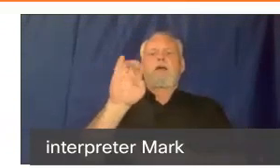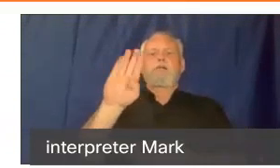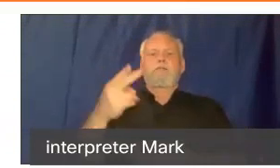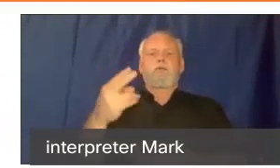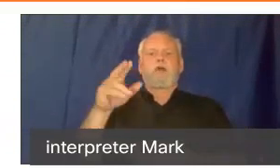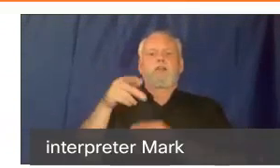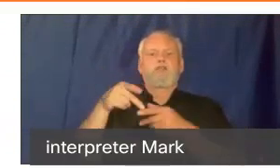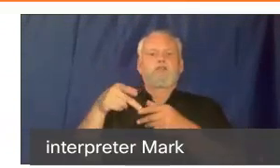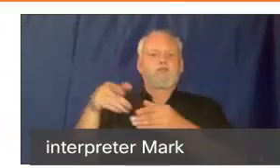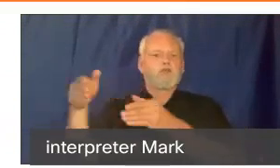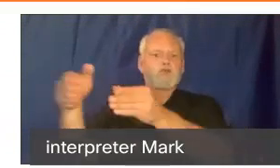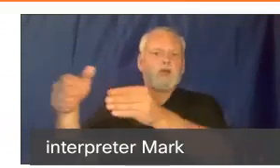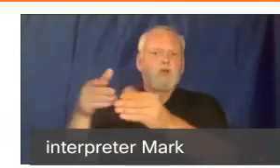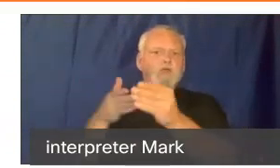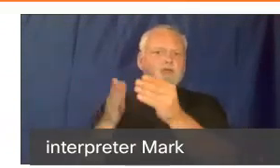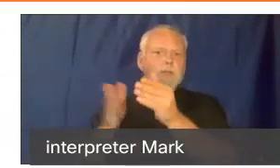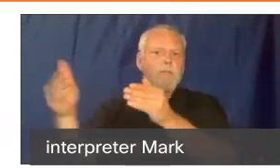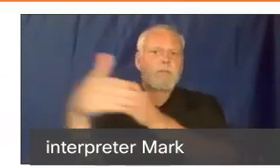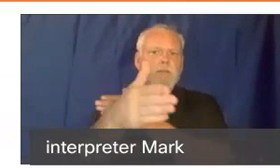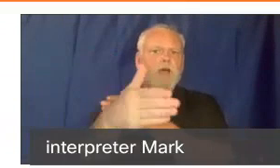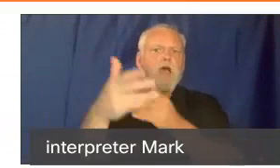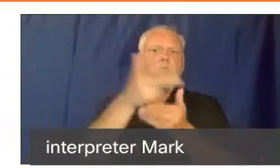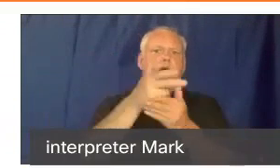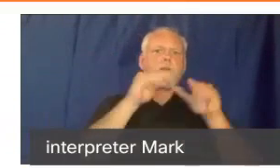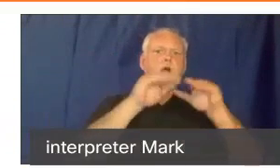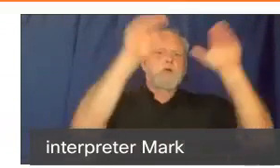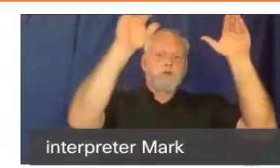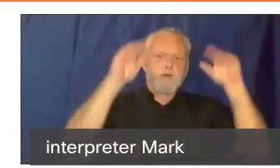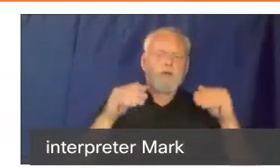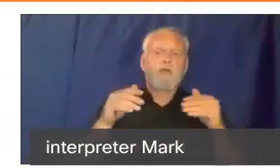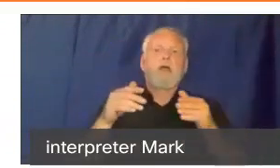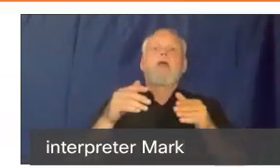The county painted the White driveway green.